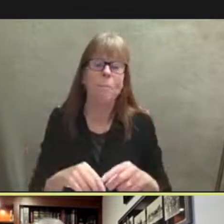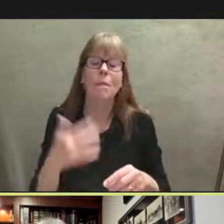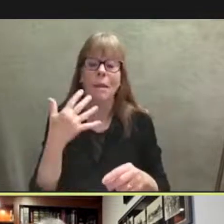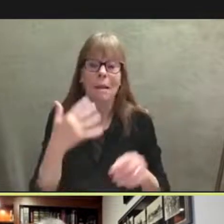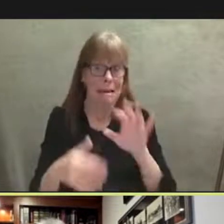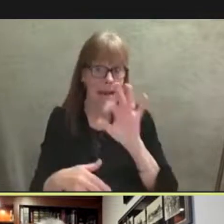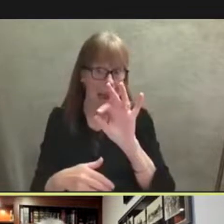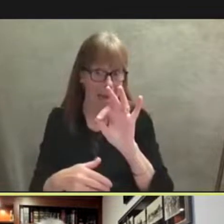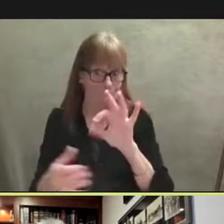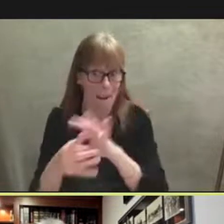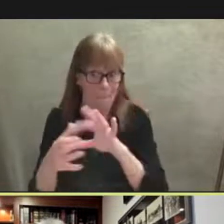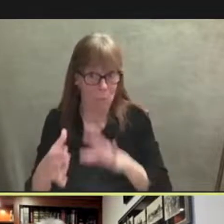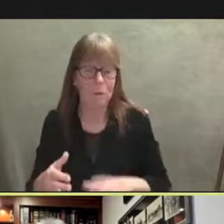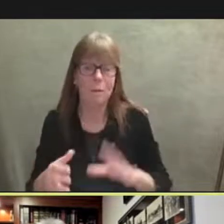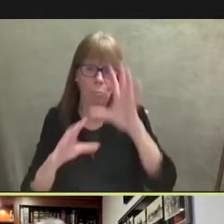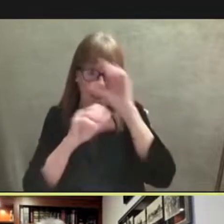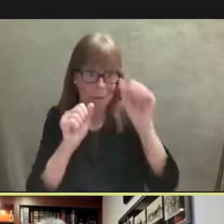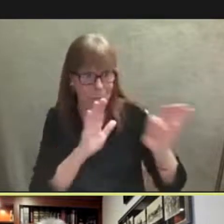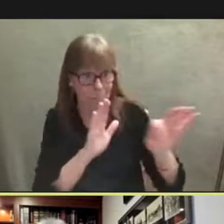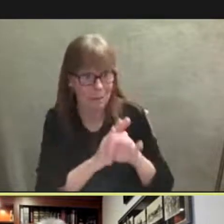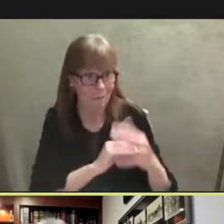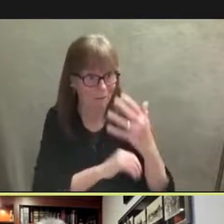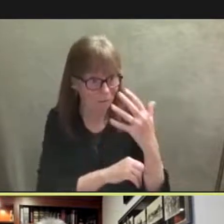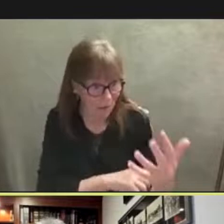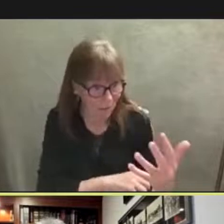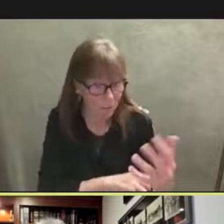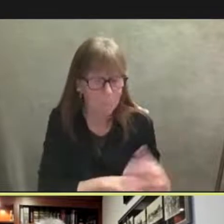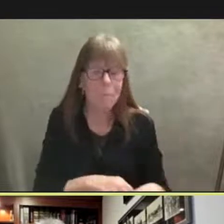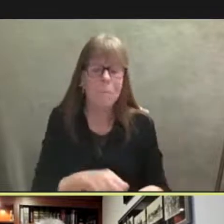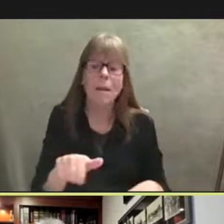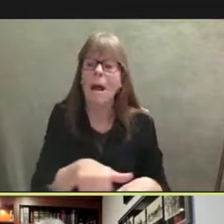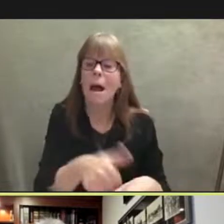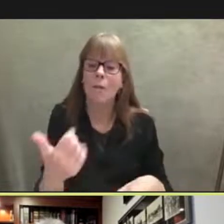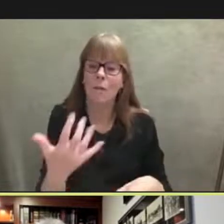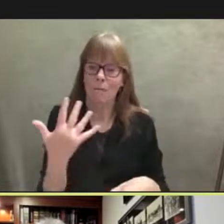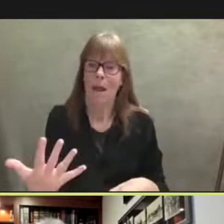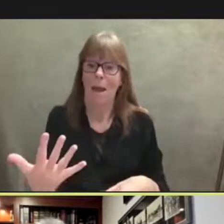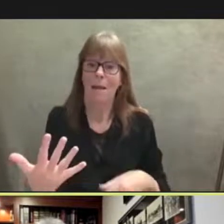and one each from the minority-majority leaders of the House and the Senate. The